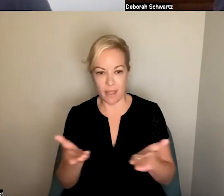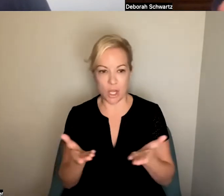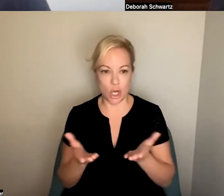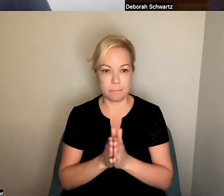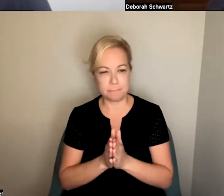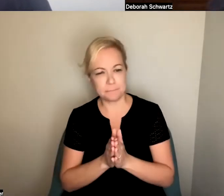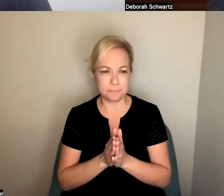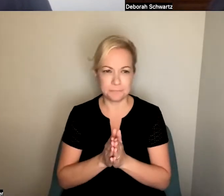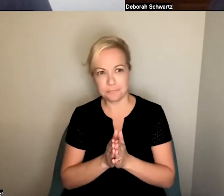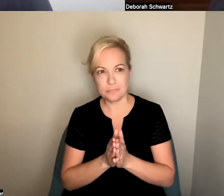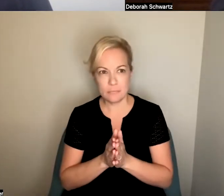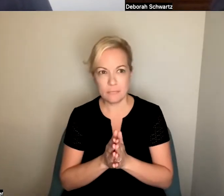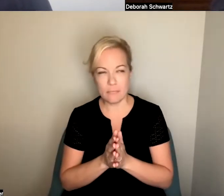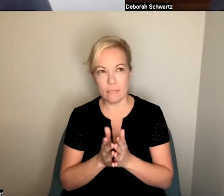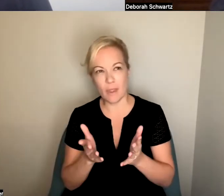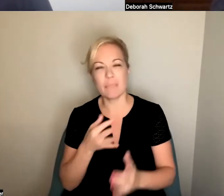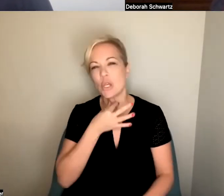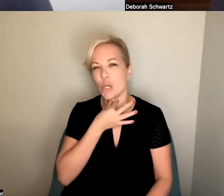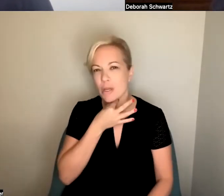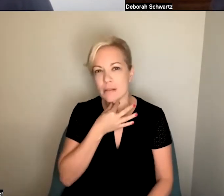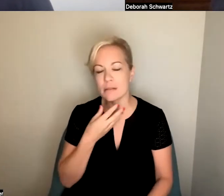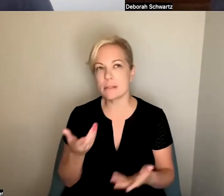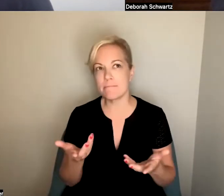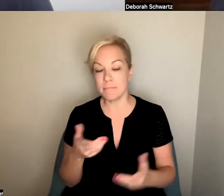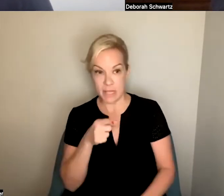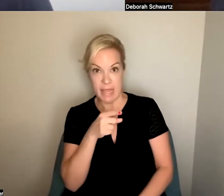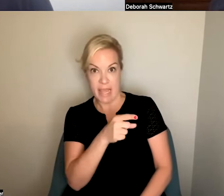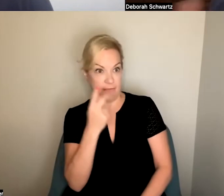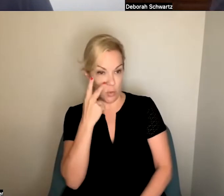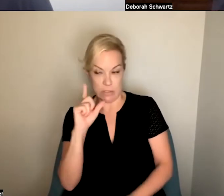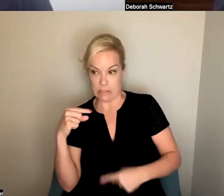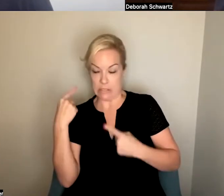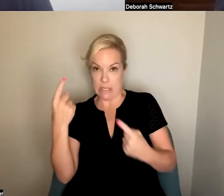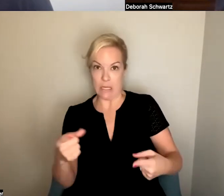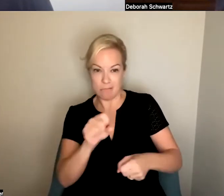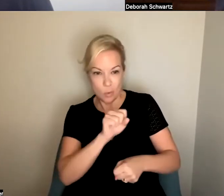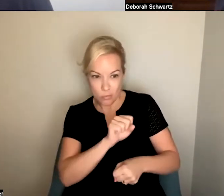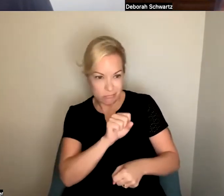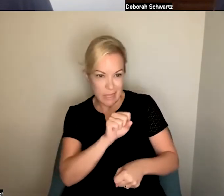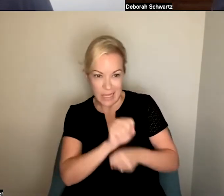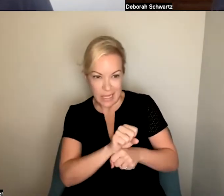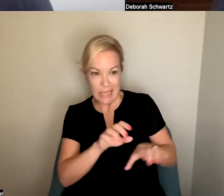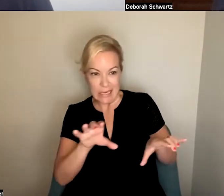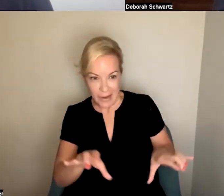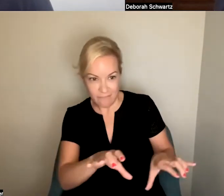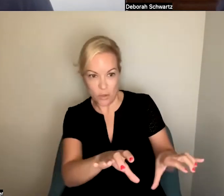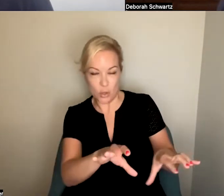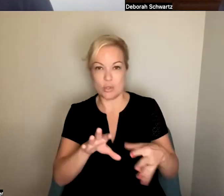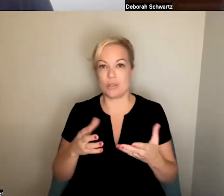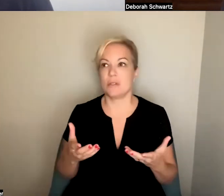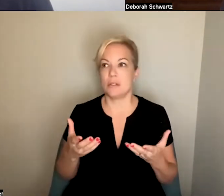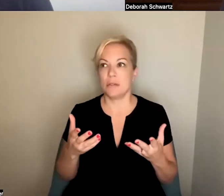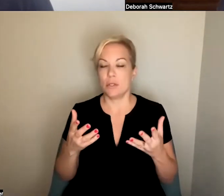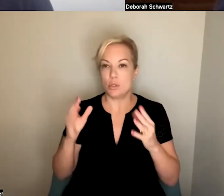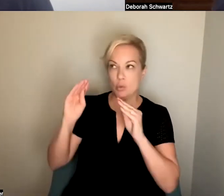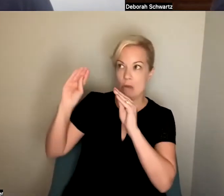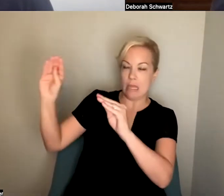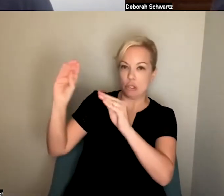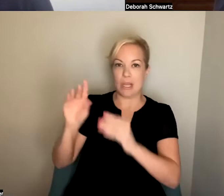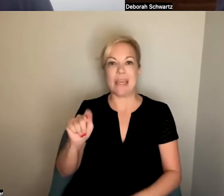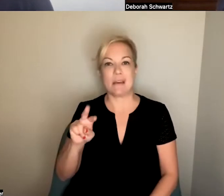is there an effort that, that you've seen made to educate trustees, educate, you know,